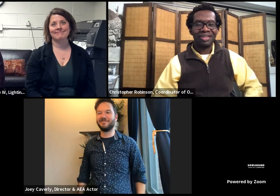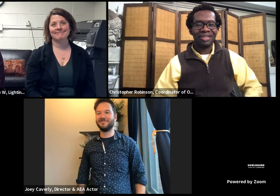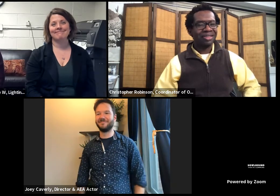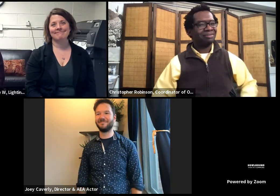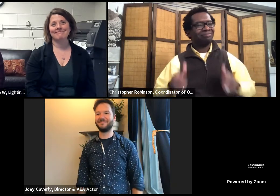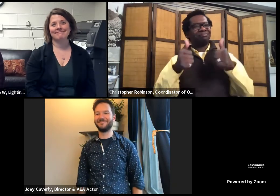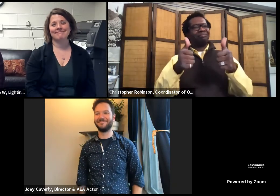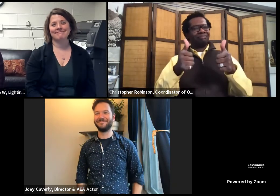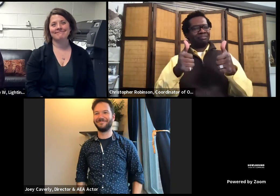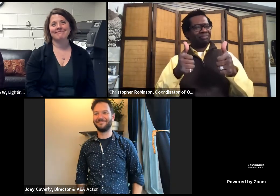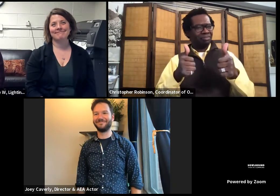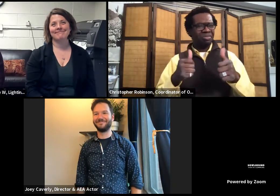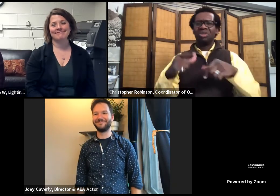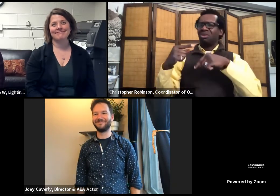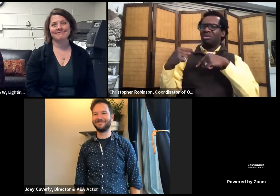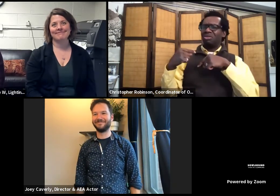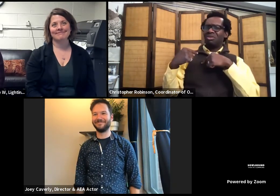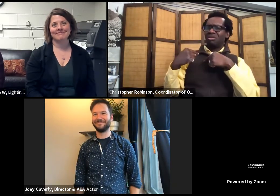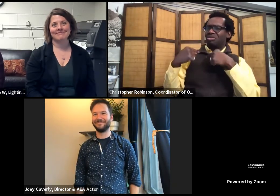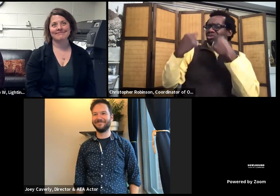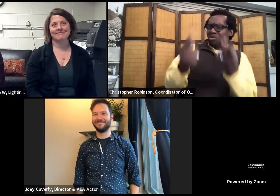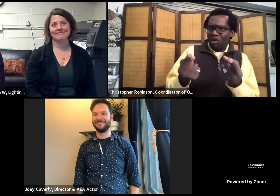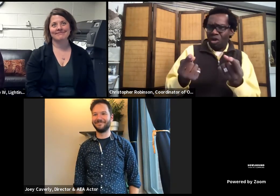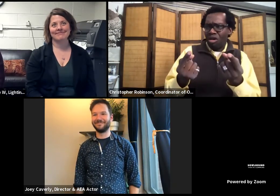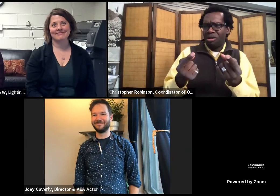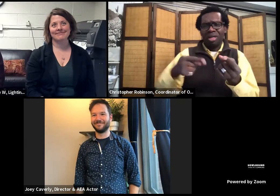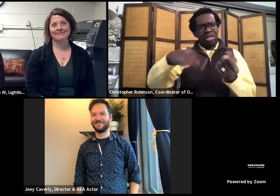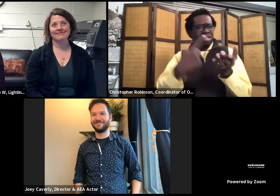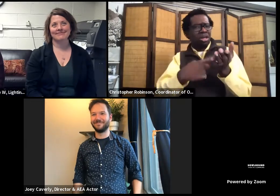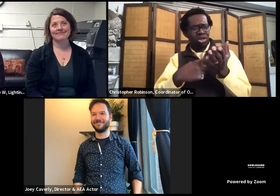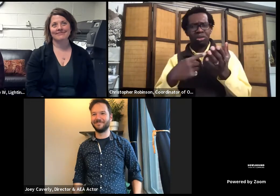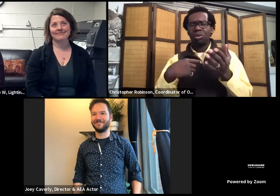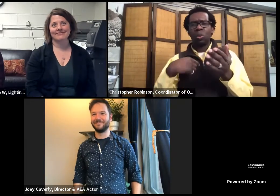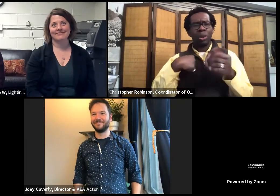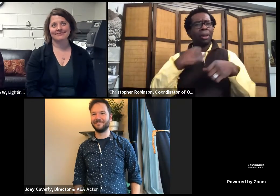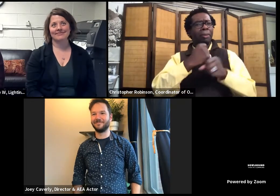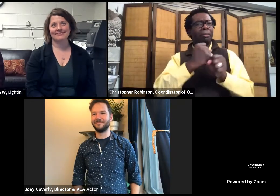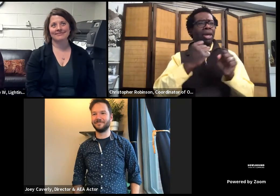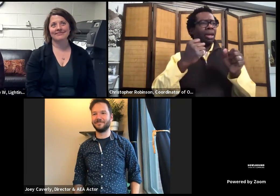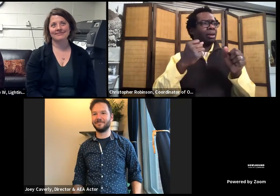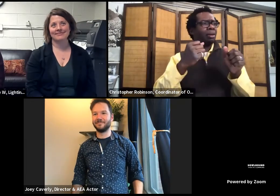and it's a fairly normal thing. So, so far in discussion,